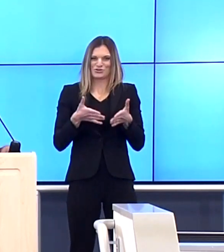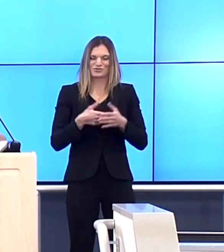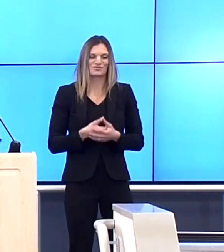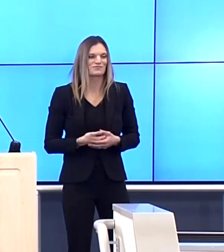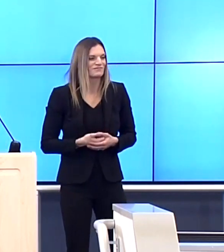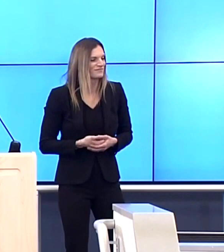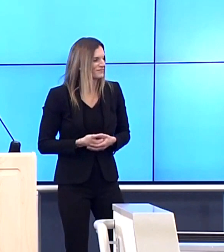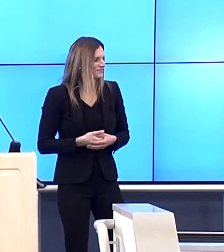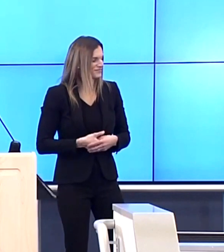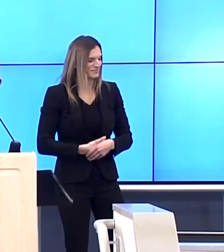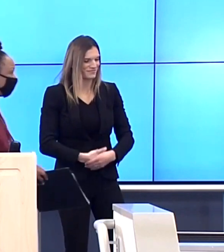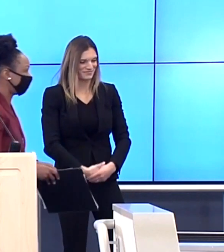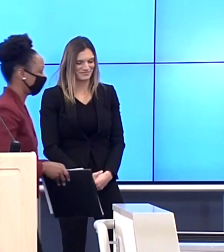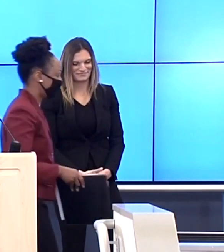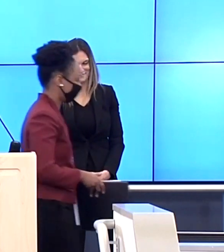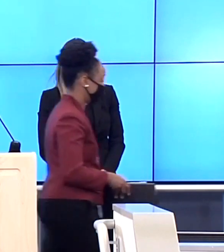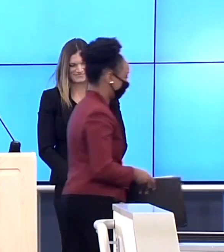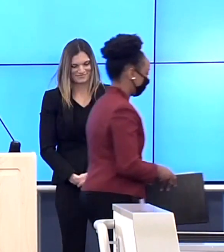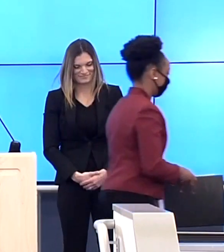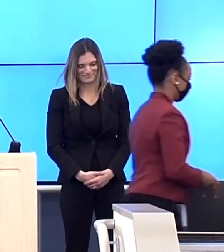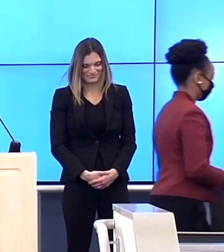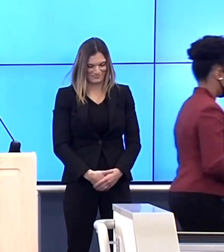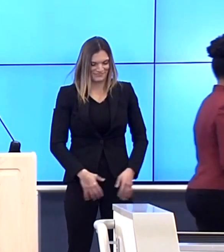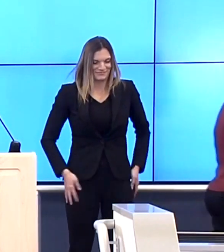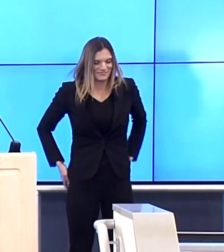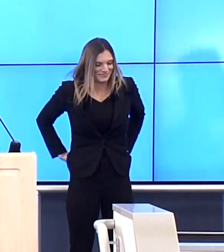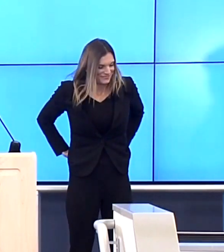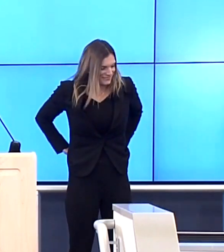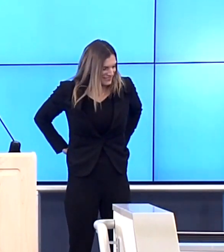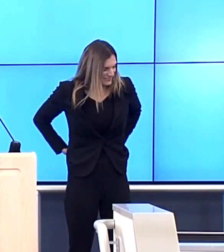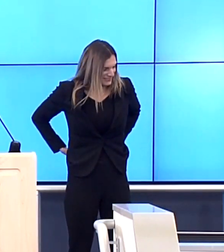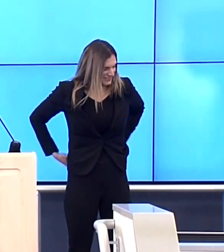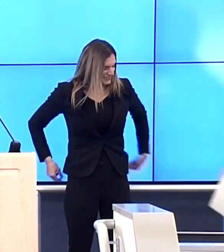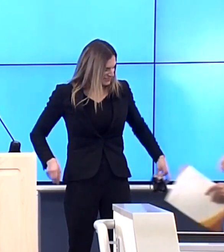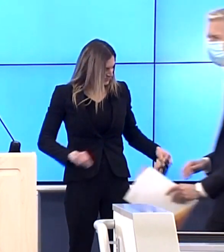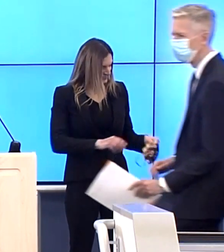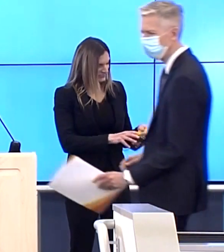AND WITH THAT, I WILL TURN IT OVER TO MDHHS DIRECTOR, ROBERT